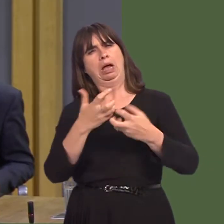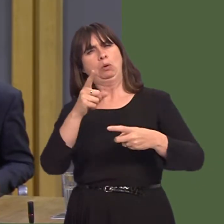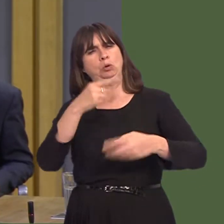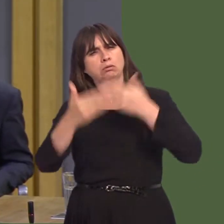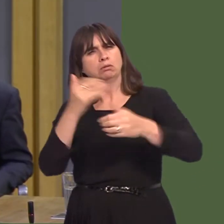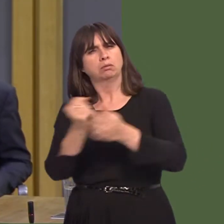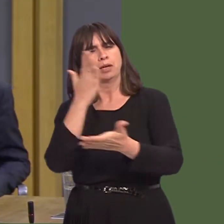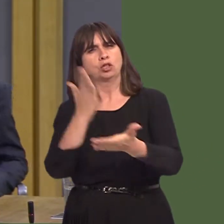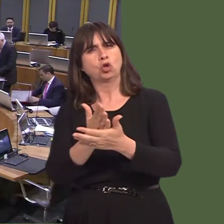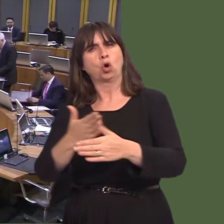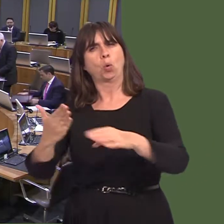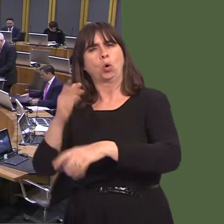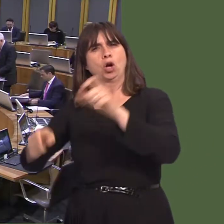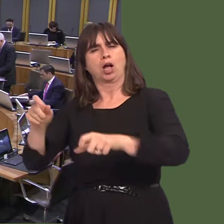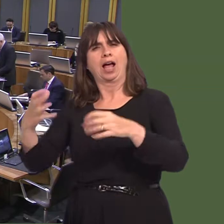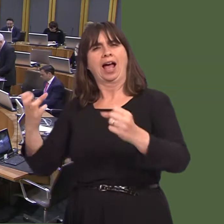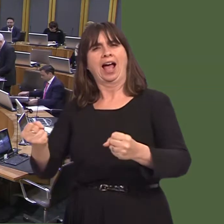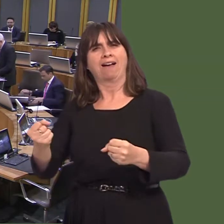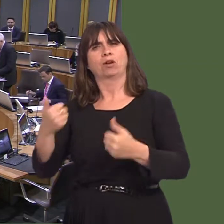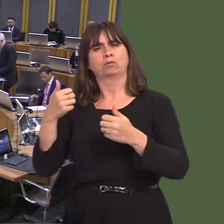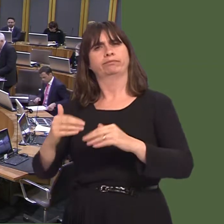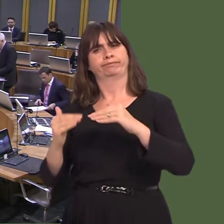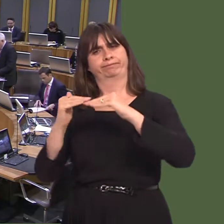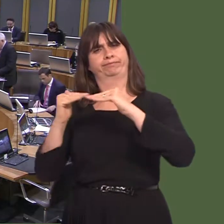OAQ52252 Carwyn Jones AM: We were accredited as a living wage employer in 2015.